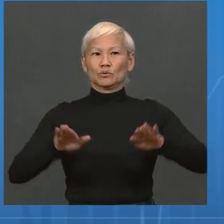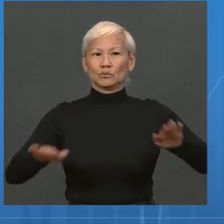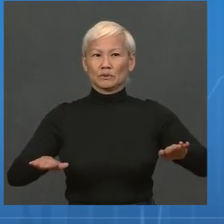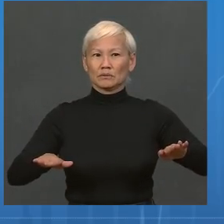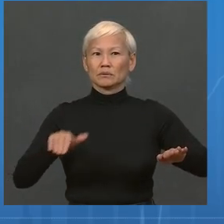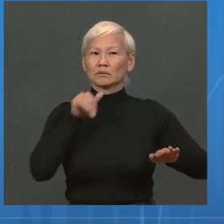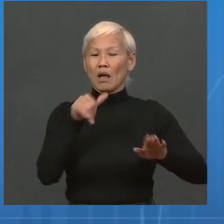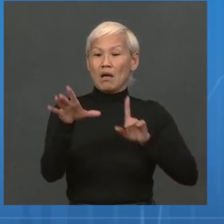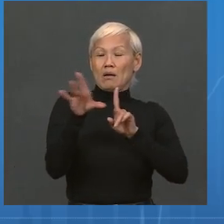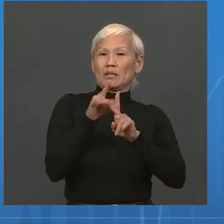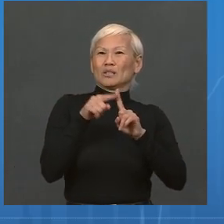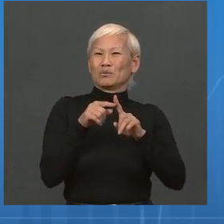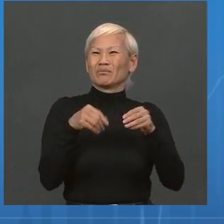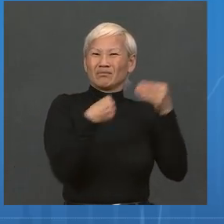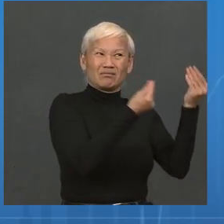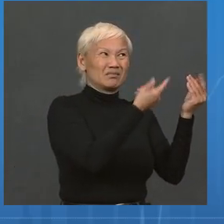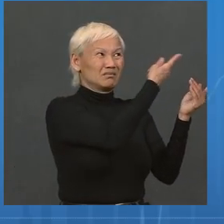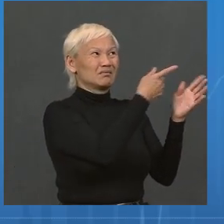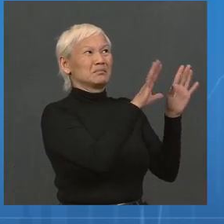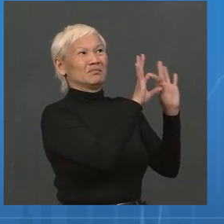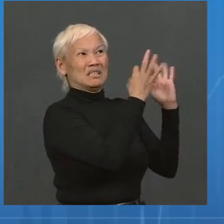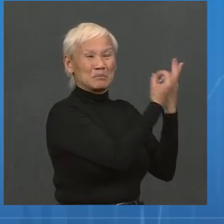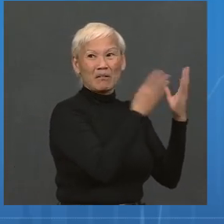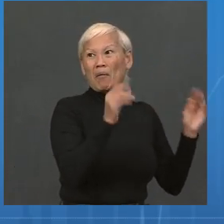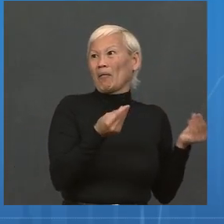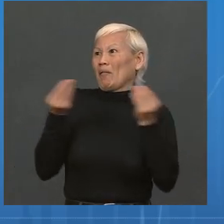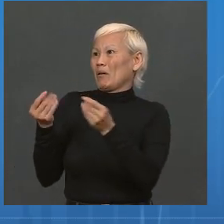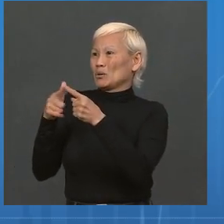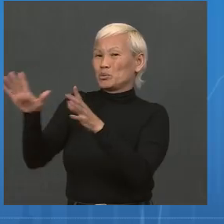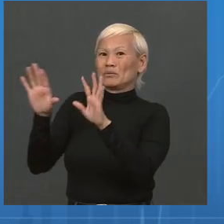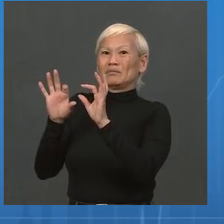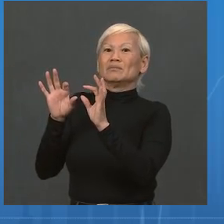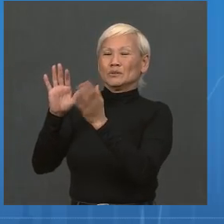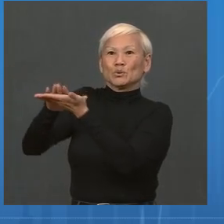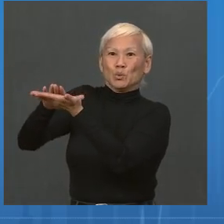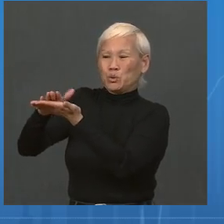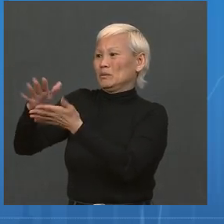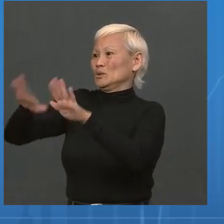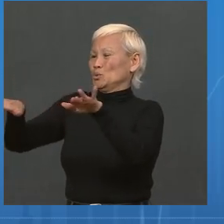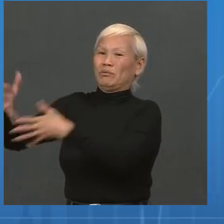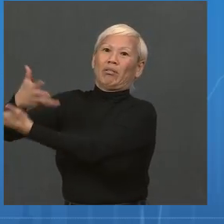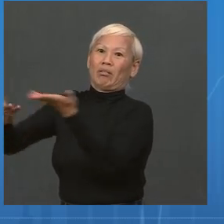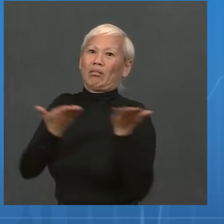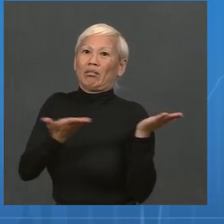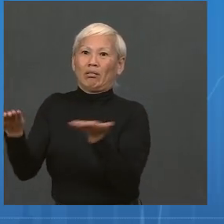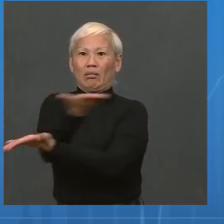It's true that, overall, kids do much better than older adults with COVID. But COVID is far from harmless in children.